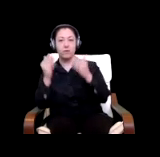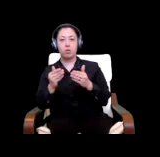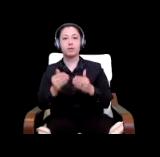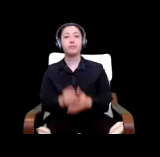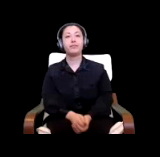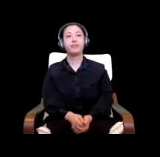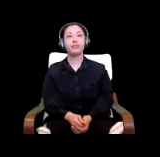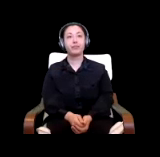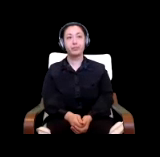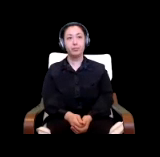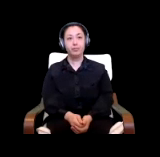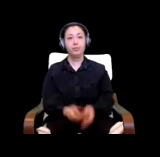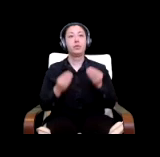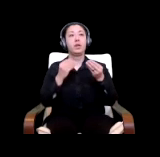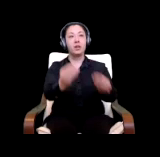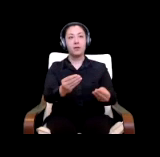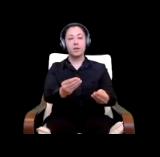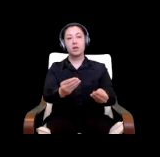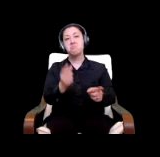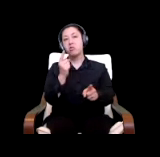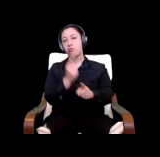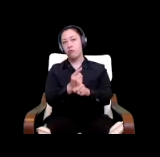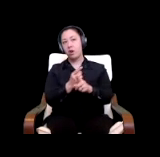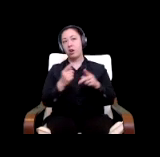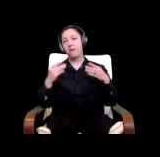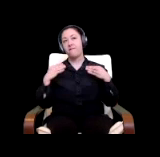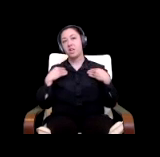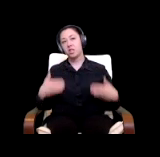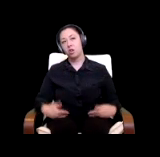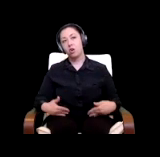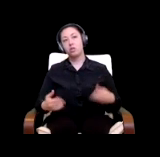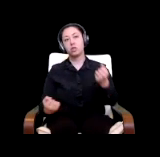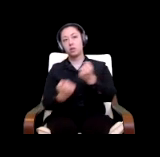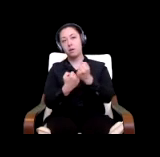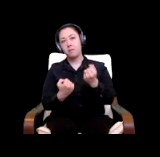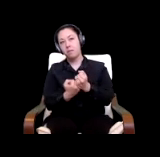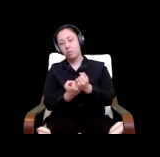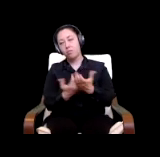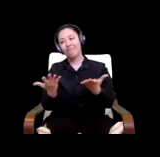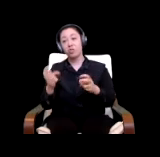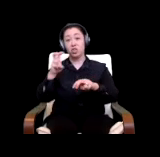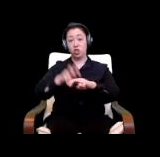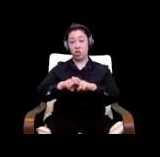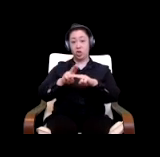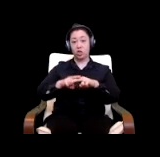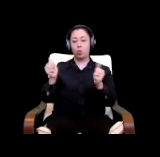Providing appropriate physical supports. So, providing chairs that have arms on them so